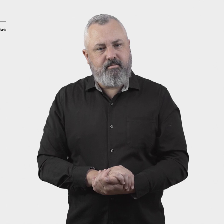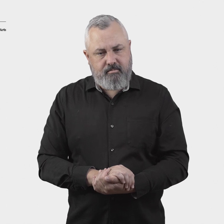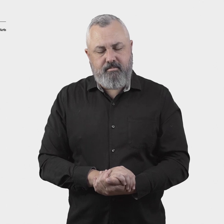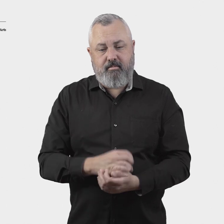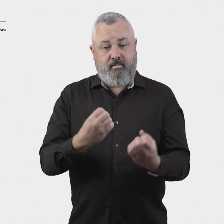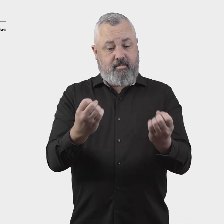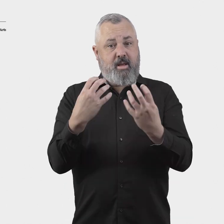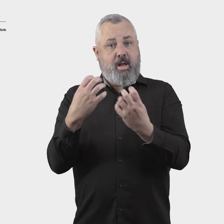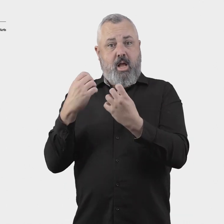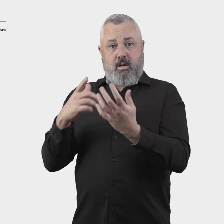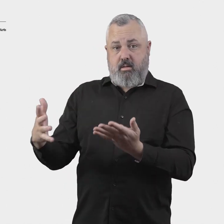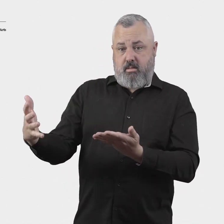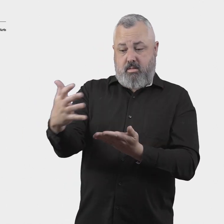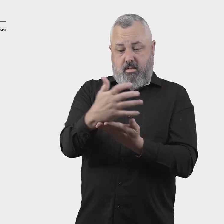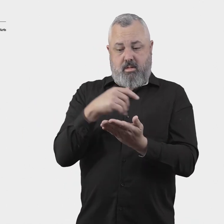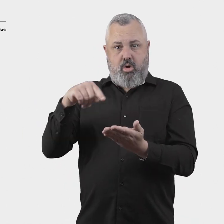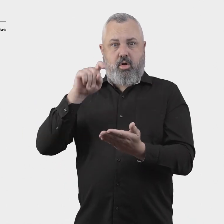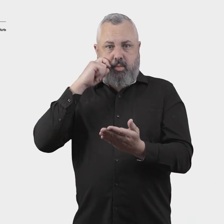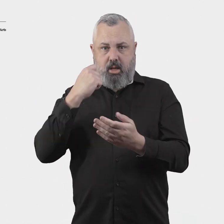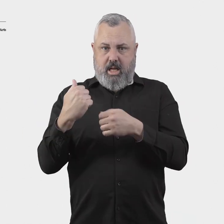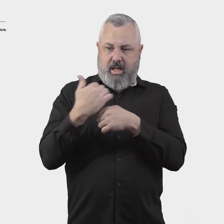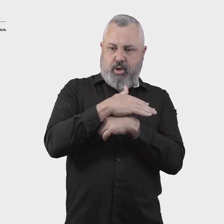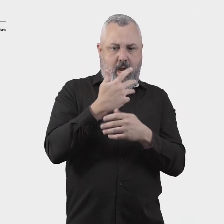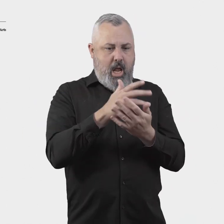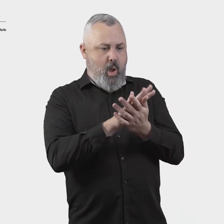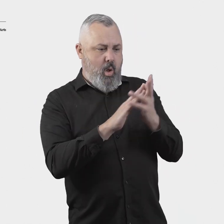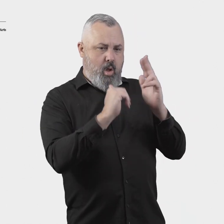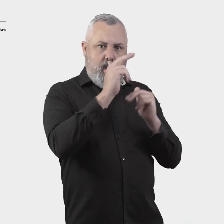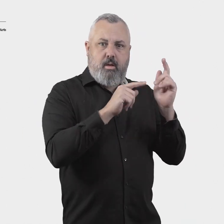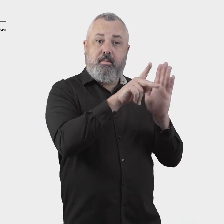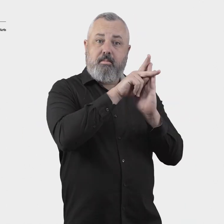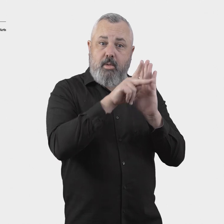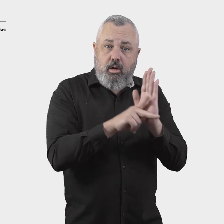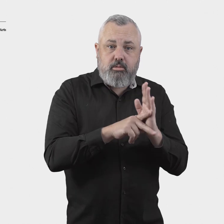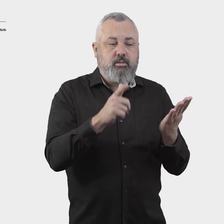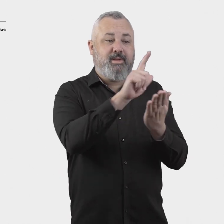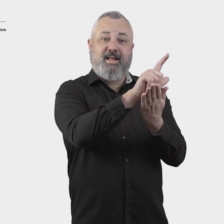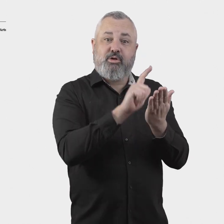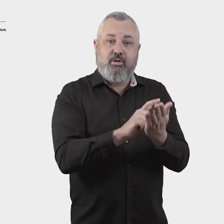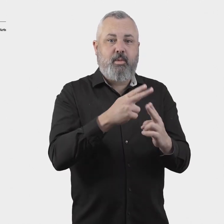Responses to this consultation paper will inform the development of policy and legislation to establish the